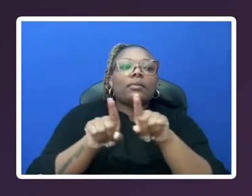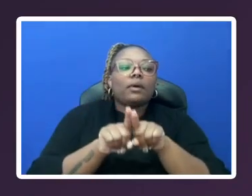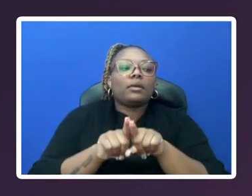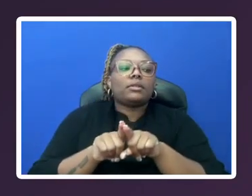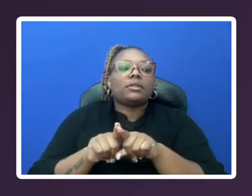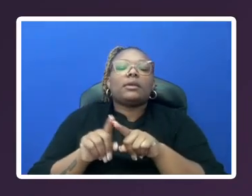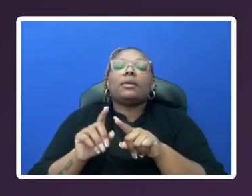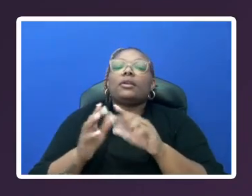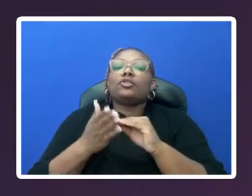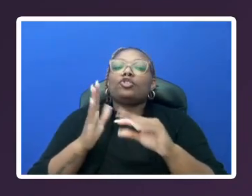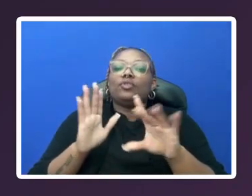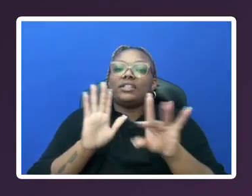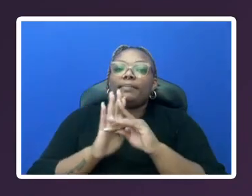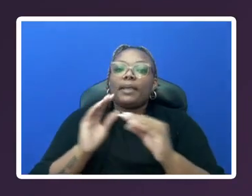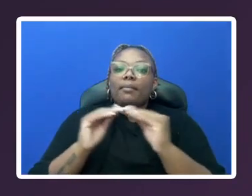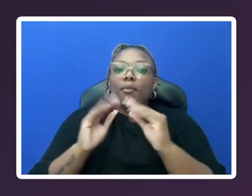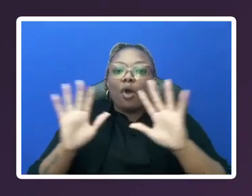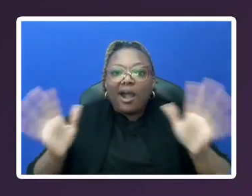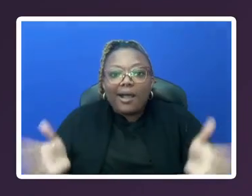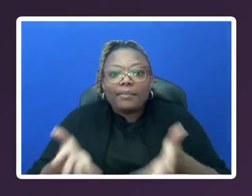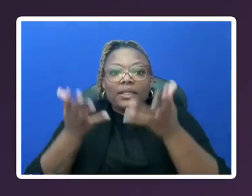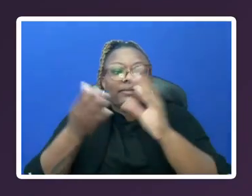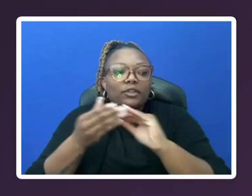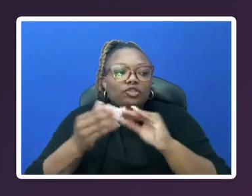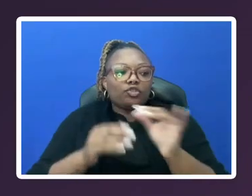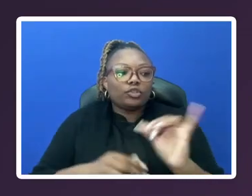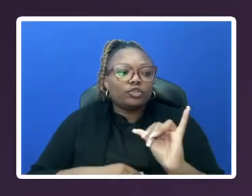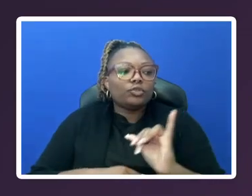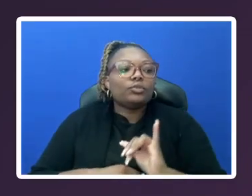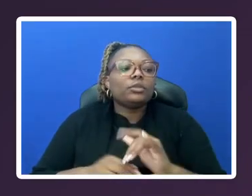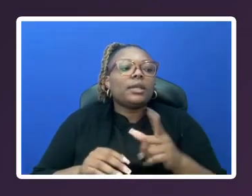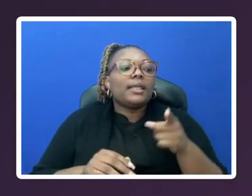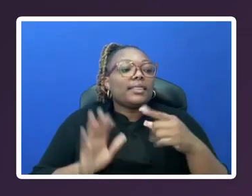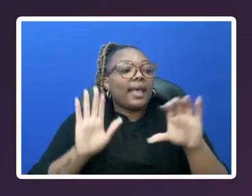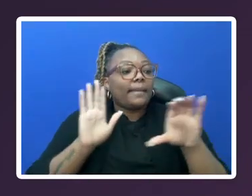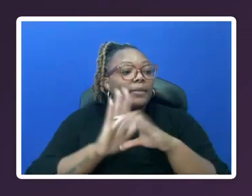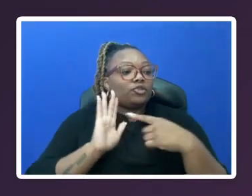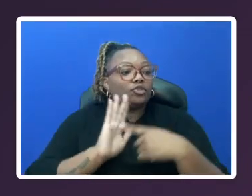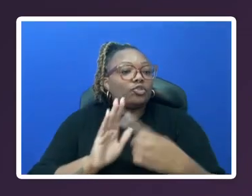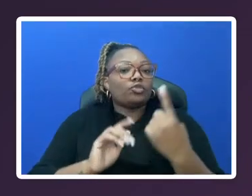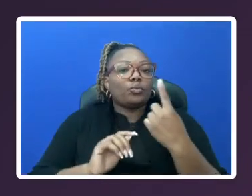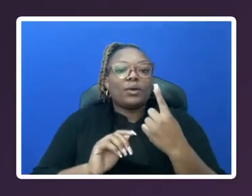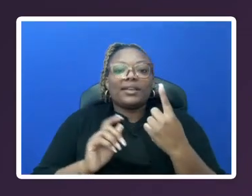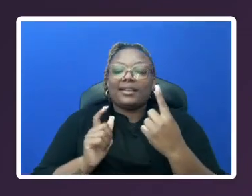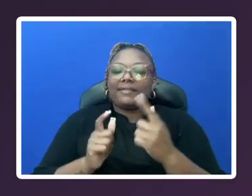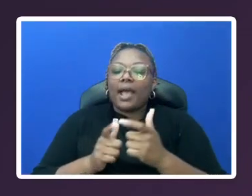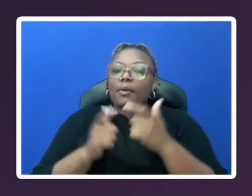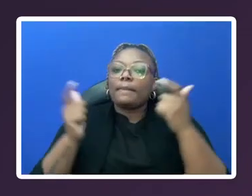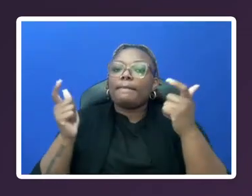well. This photo highlights one of our major school values of sisterhood. On the next slide,